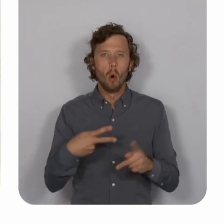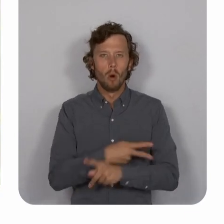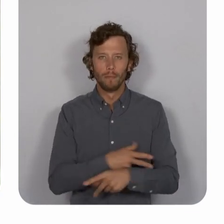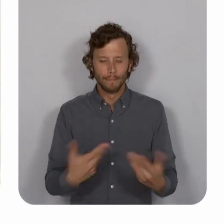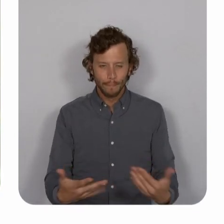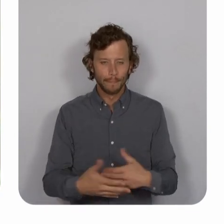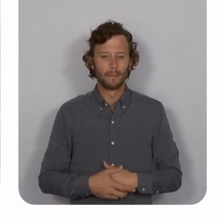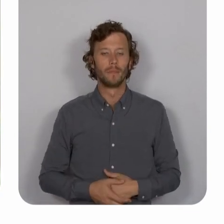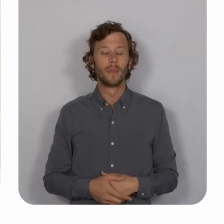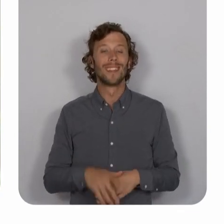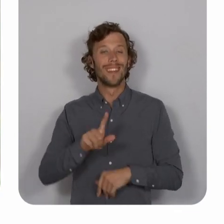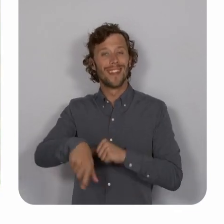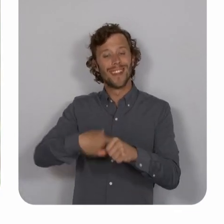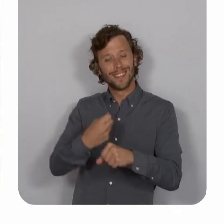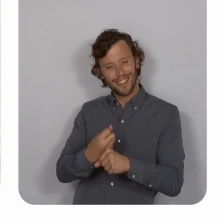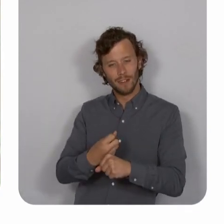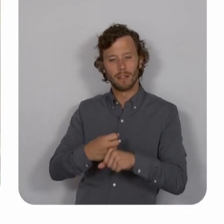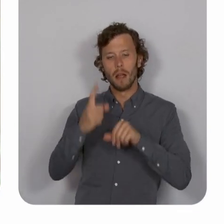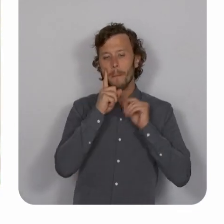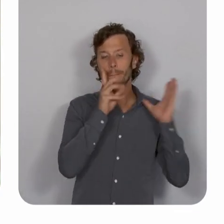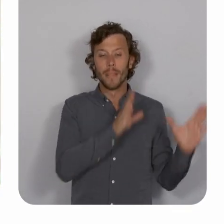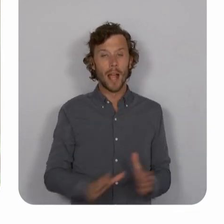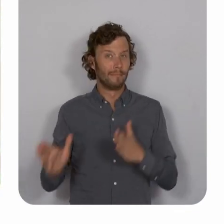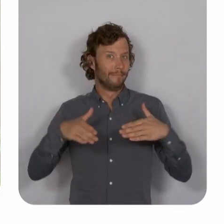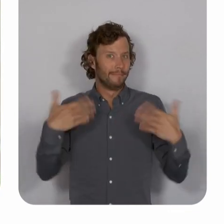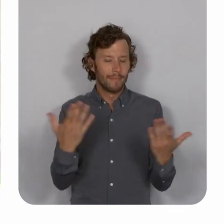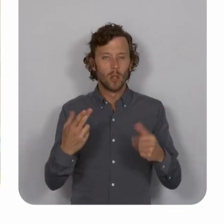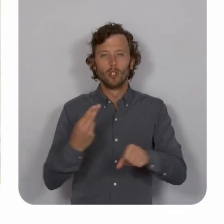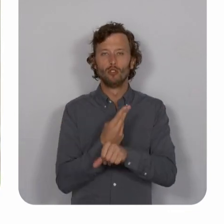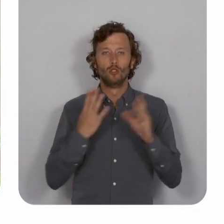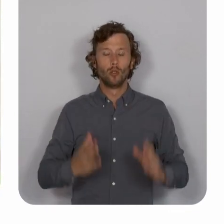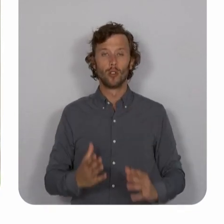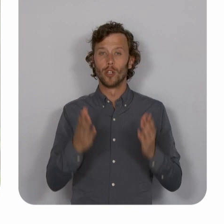later this year, we are going to let users seamlessly transition